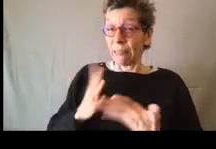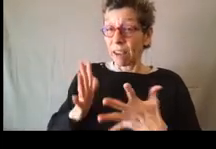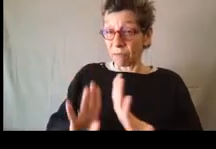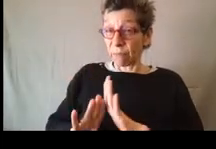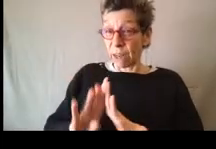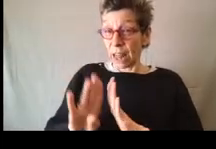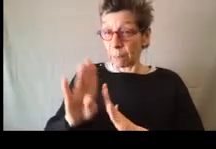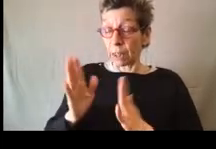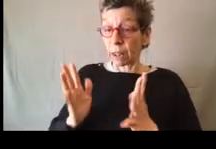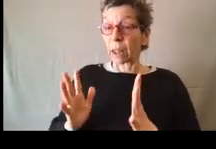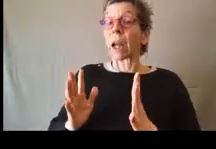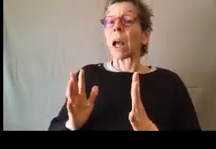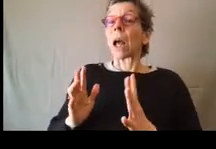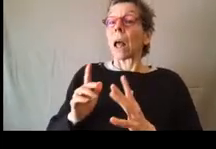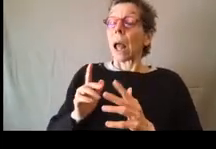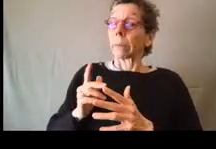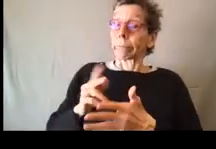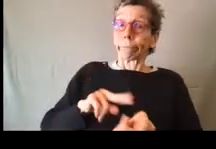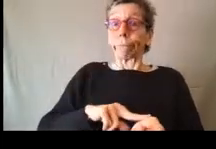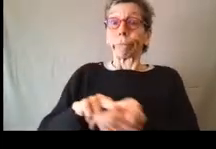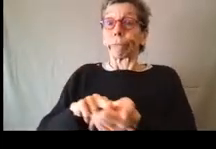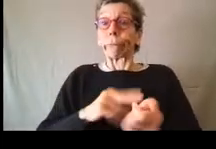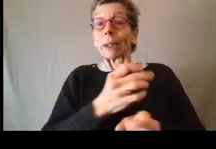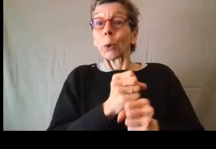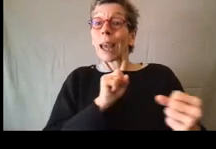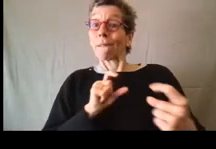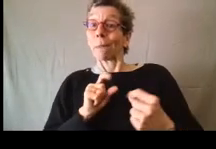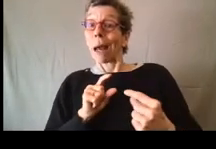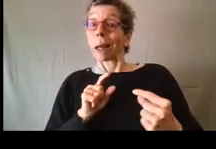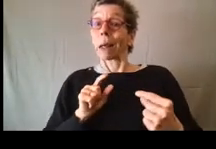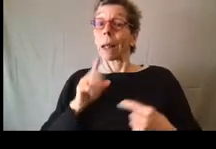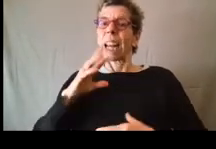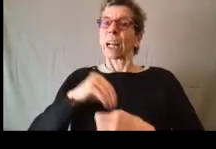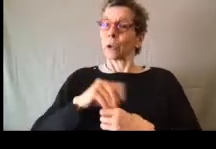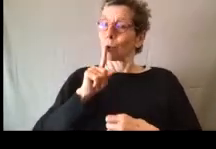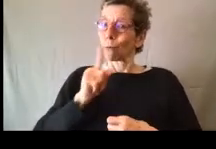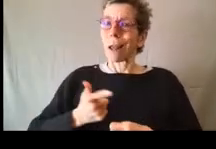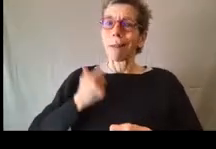on the feedback of employers in the study, the toolkit includes real examples and practical